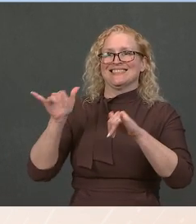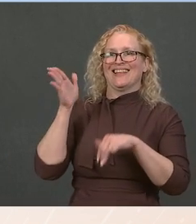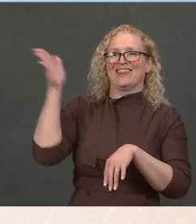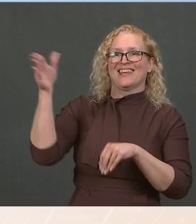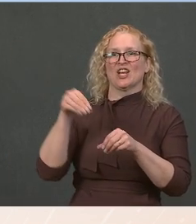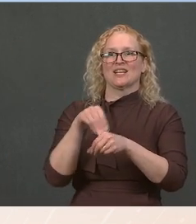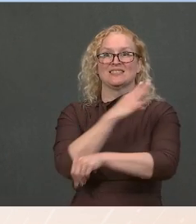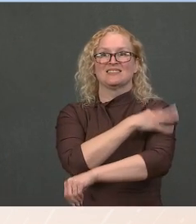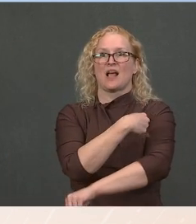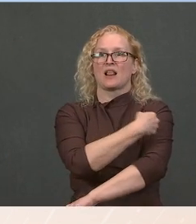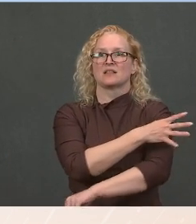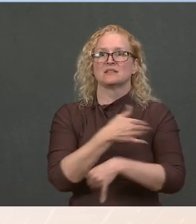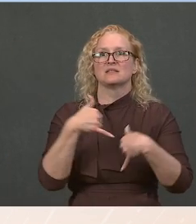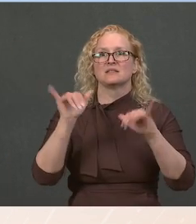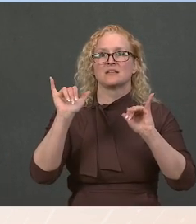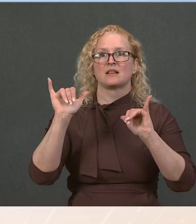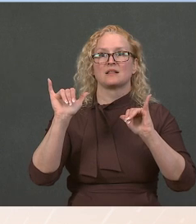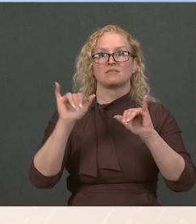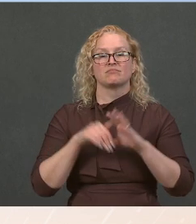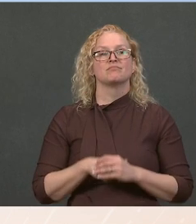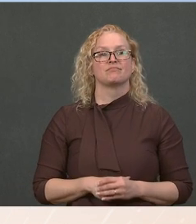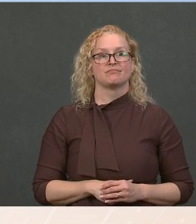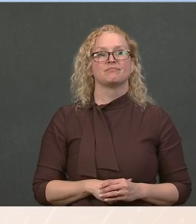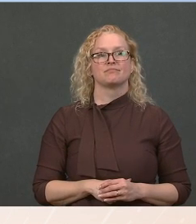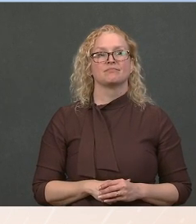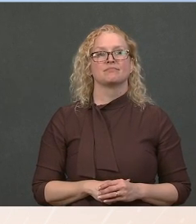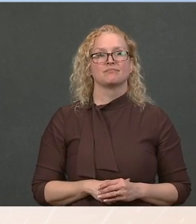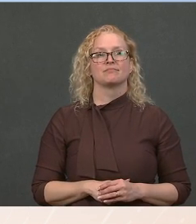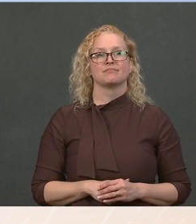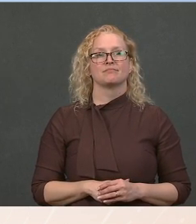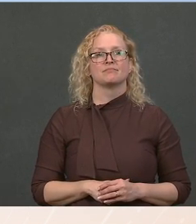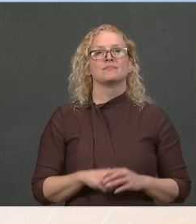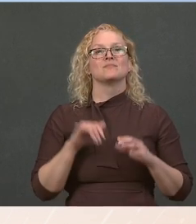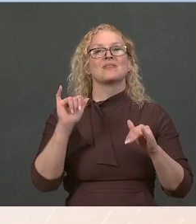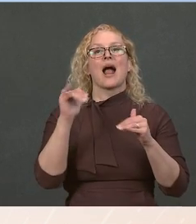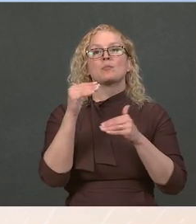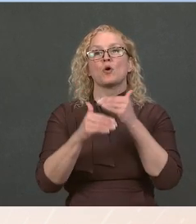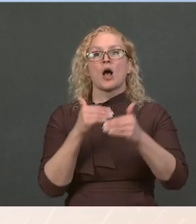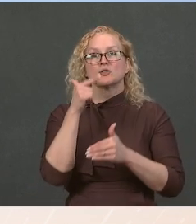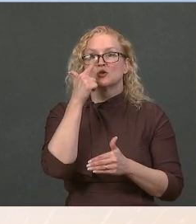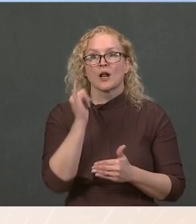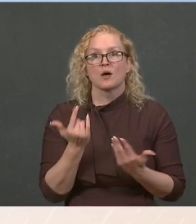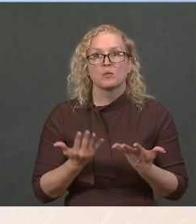let me just give you a little bit of what our protocol is. So, you know, because we want to make sure that we are transparent,